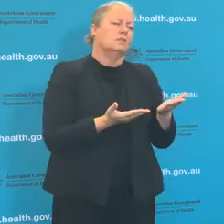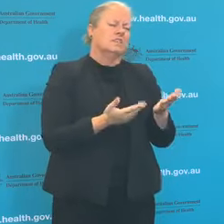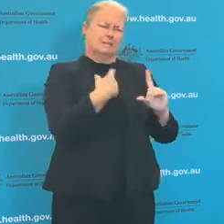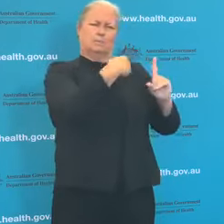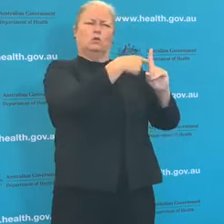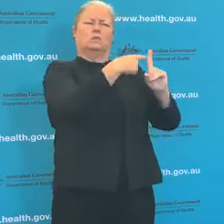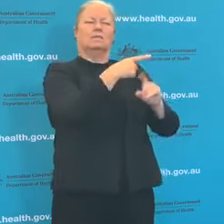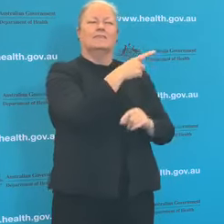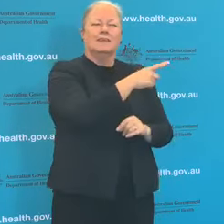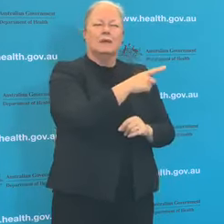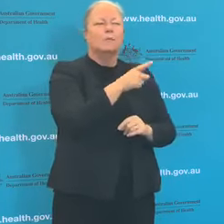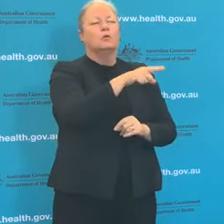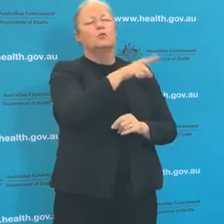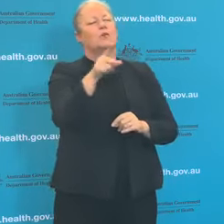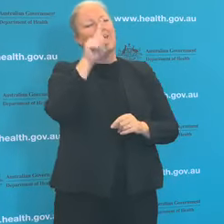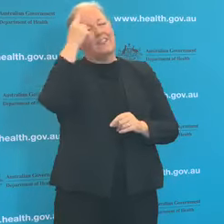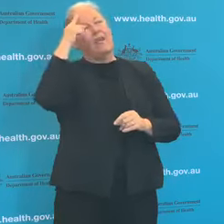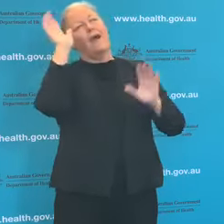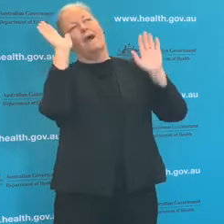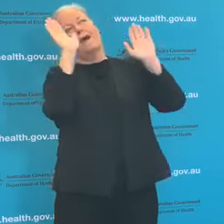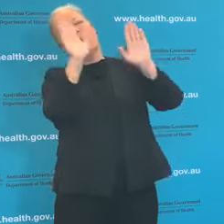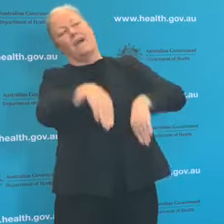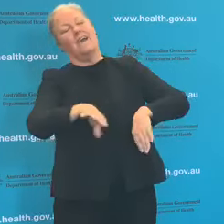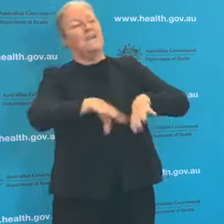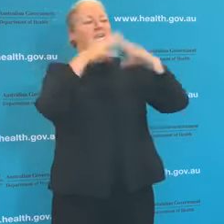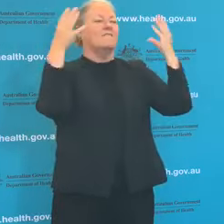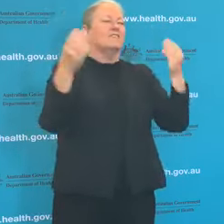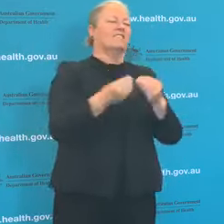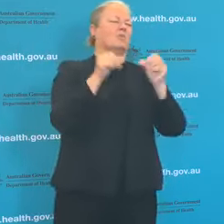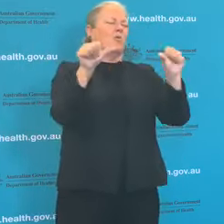brakes off, you can't- you cannot assume that there isn't transmission in those